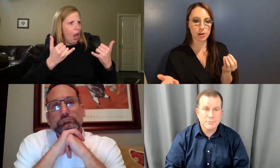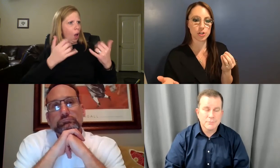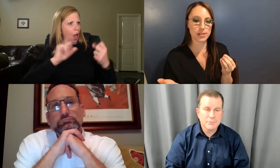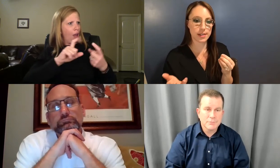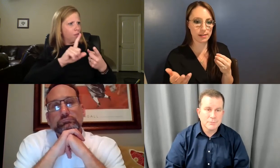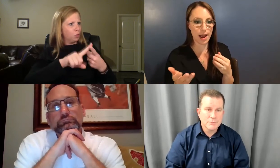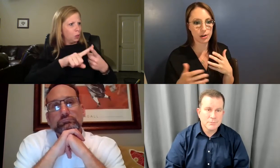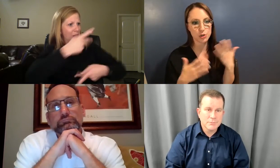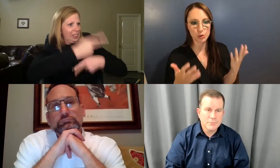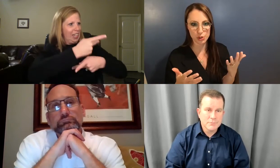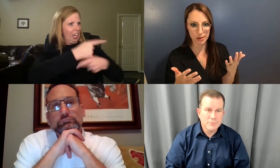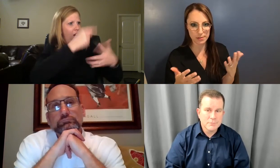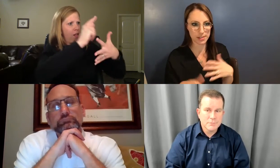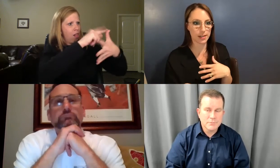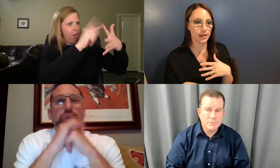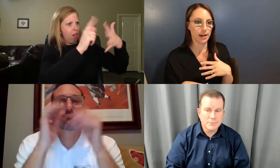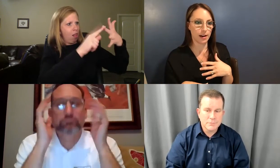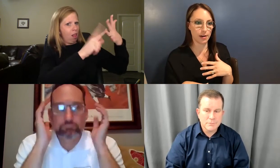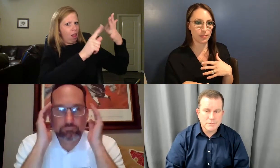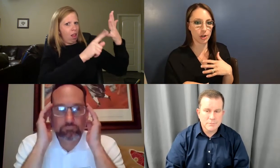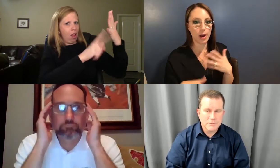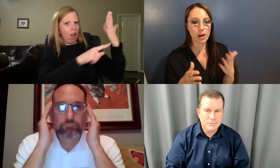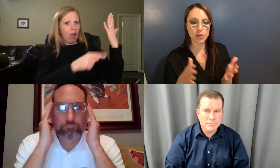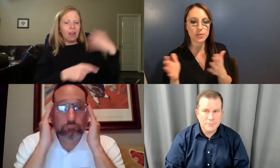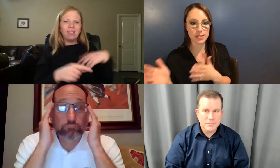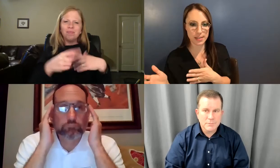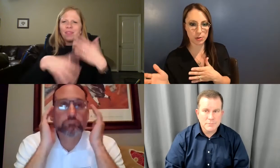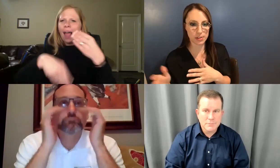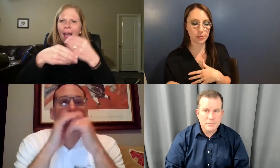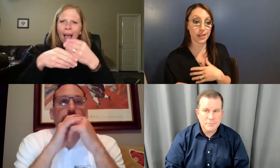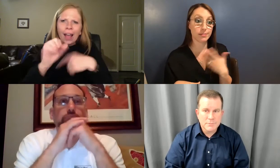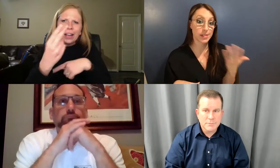that are just attitudinal shifts, how do we do these things a little bit differently?